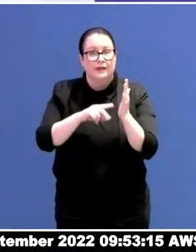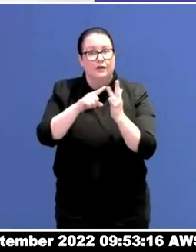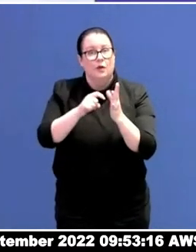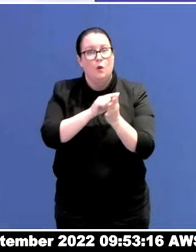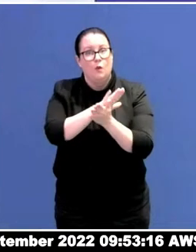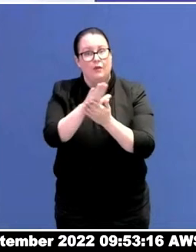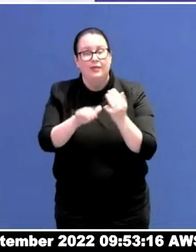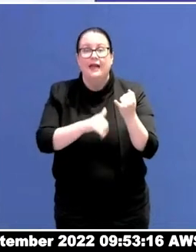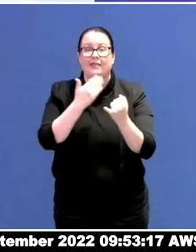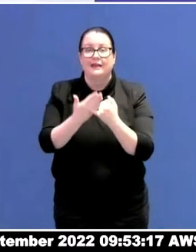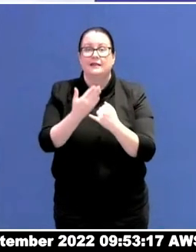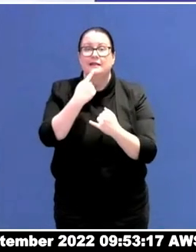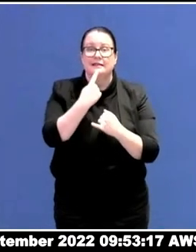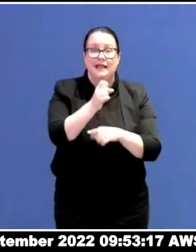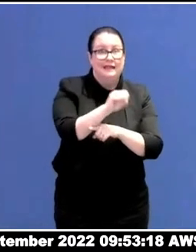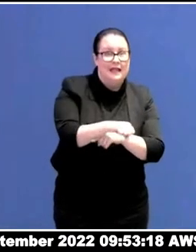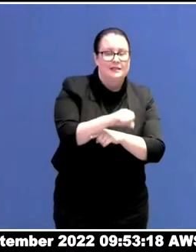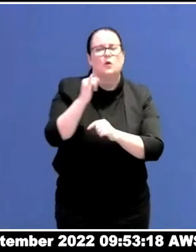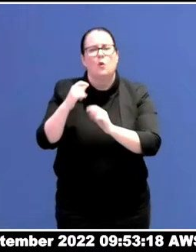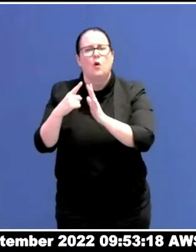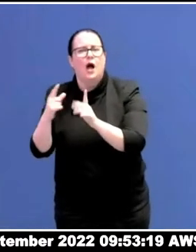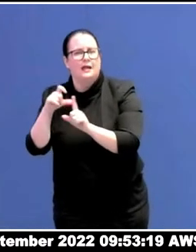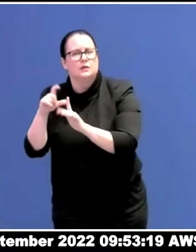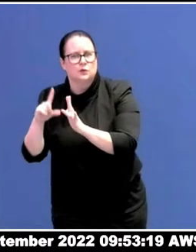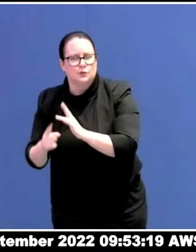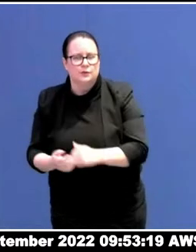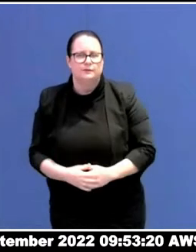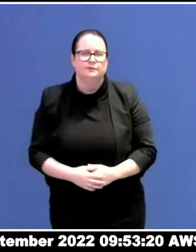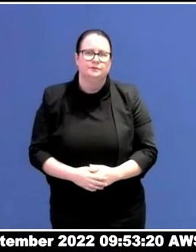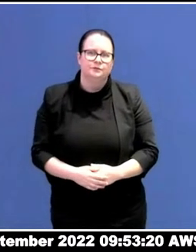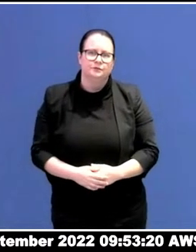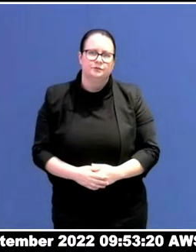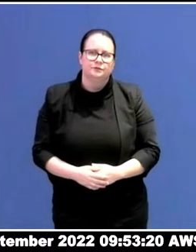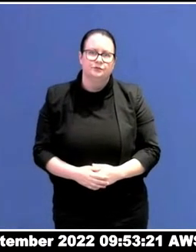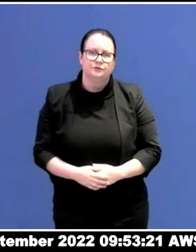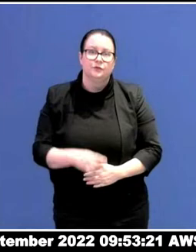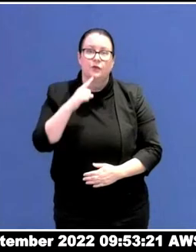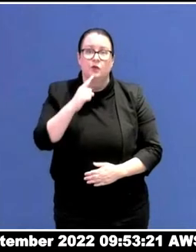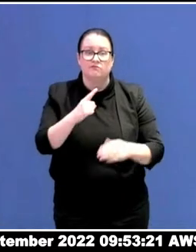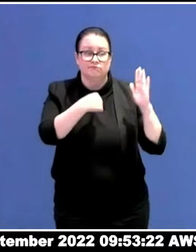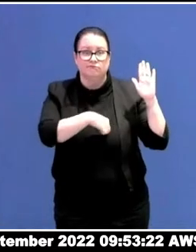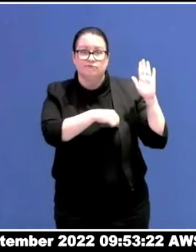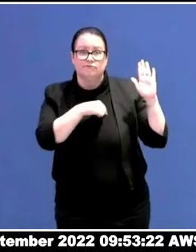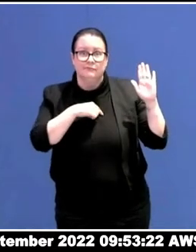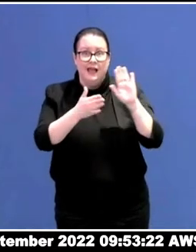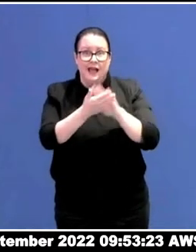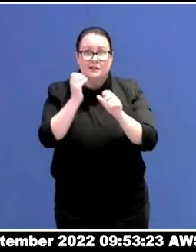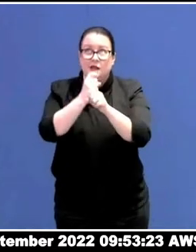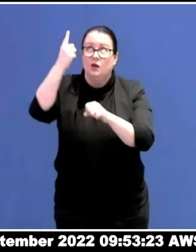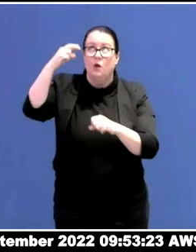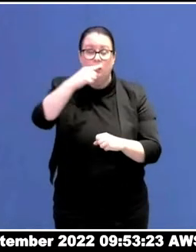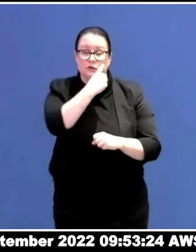At the end please say, "yes" or "I do." Do you swear by almighty God that the evidence